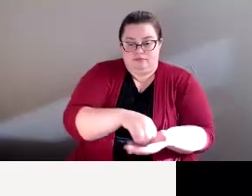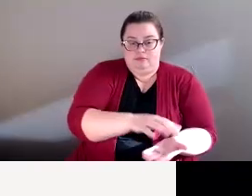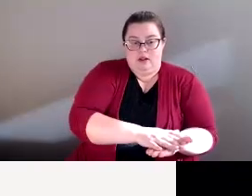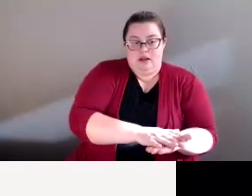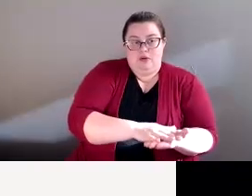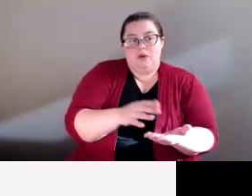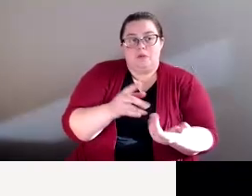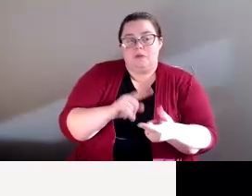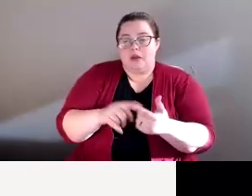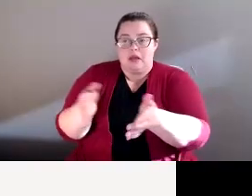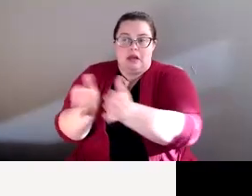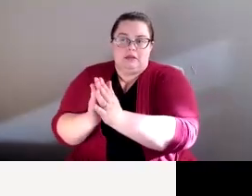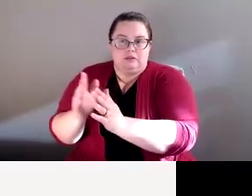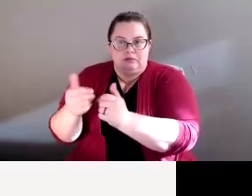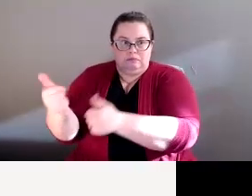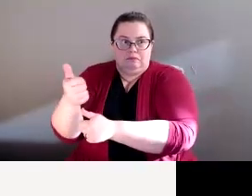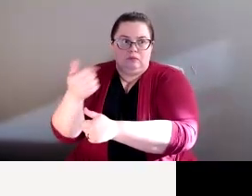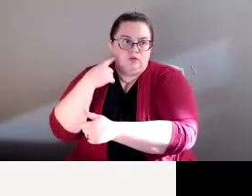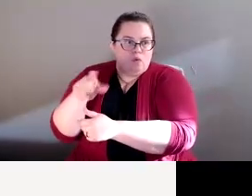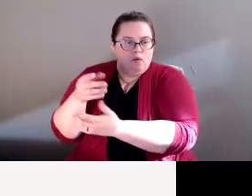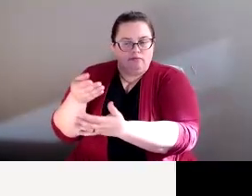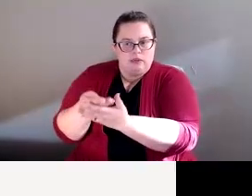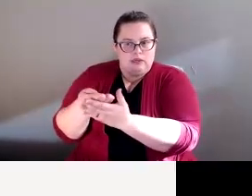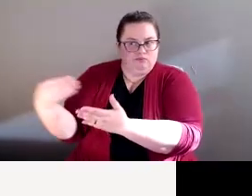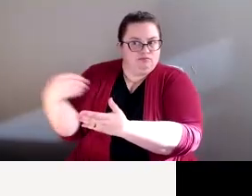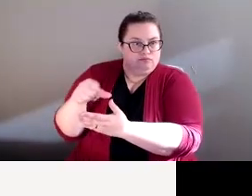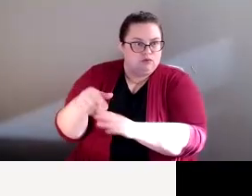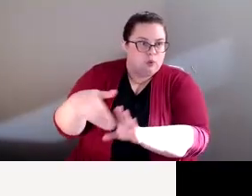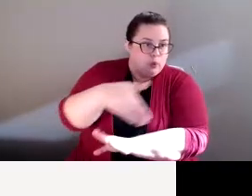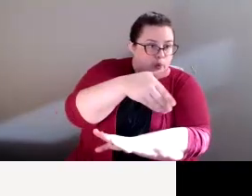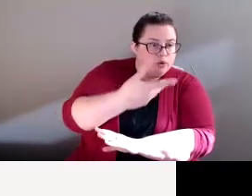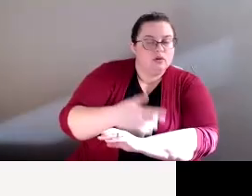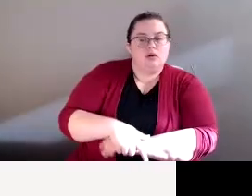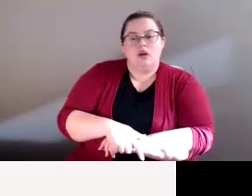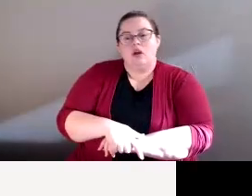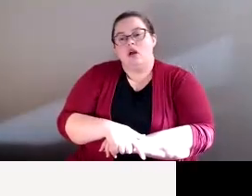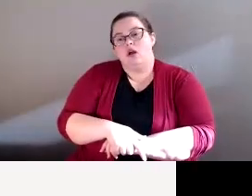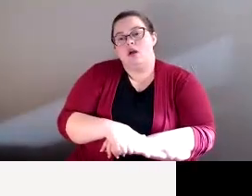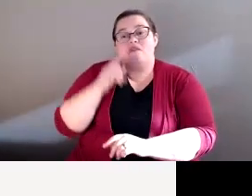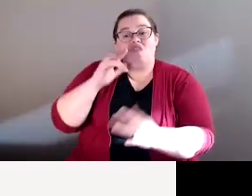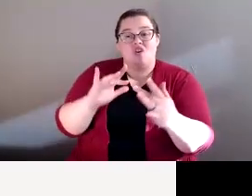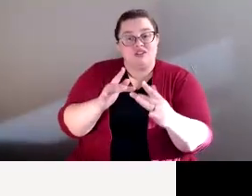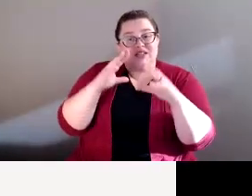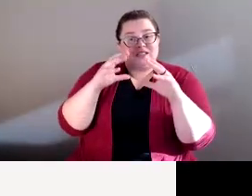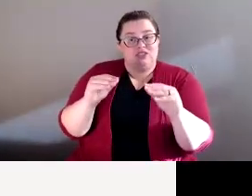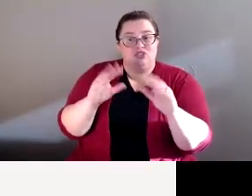to attend, for the online teaching conference. They release their information and early bird